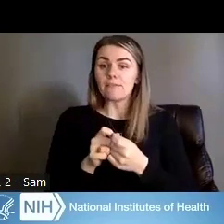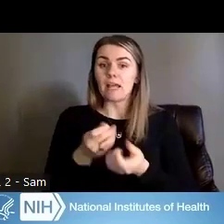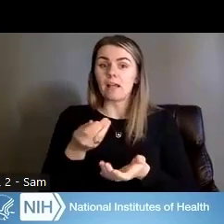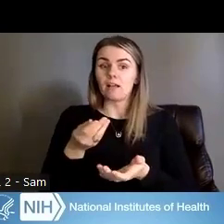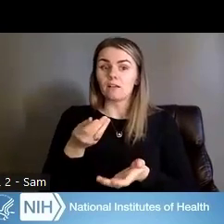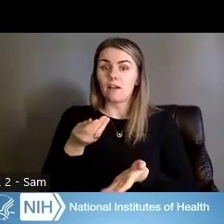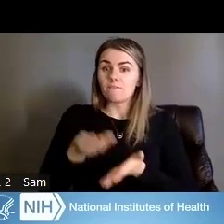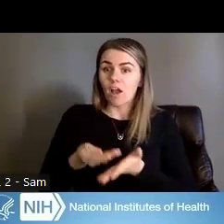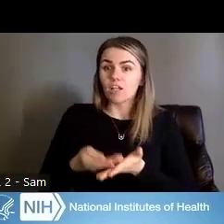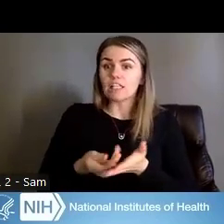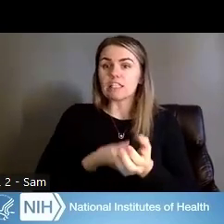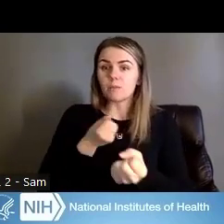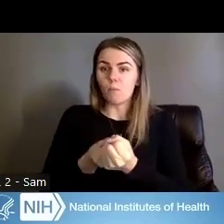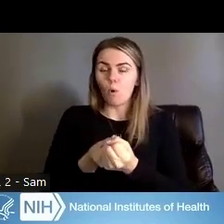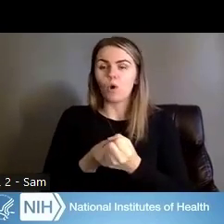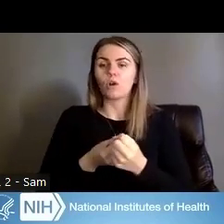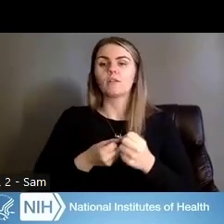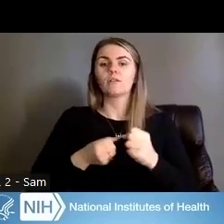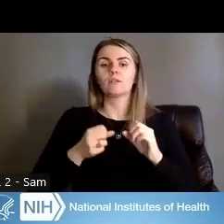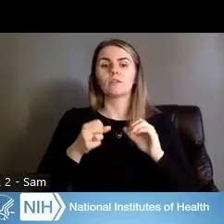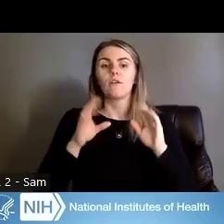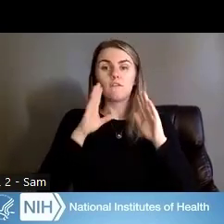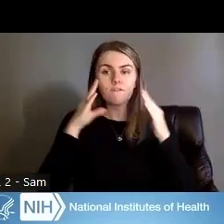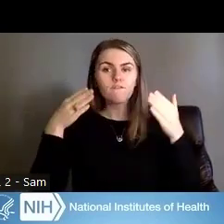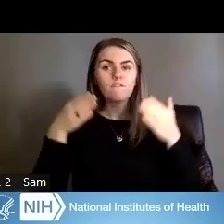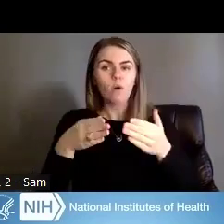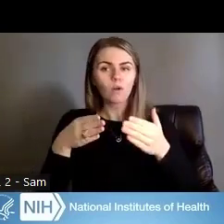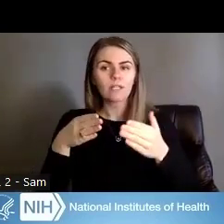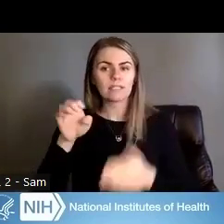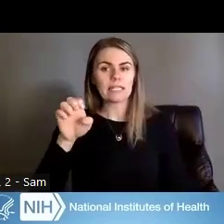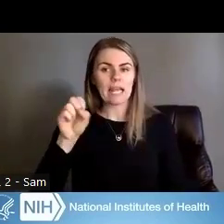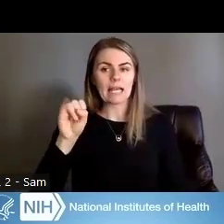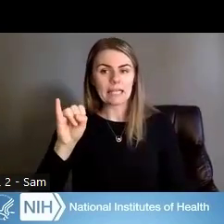aimed at ESIs or new investigators.